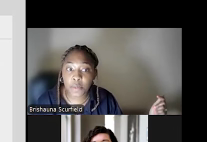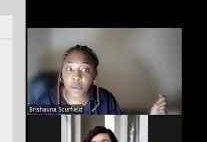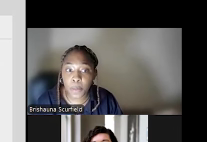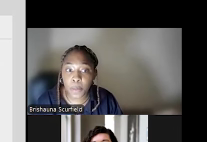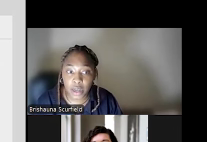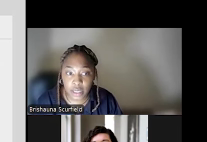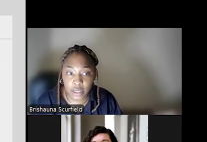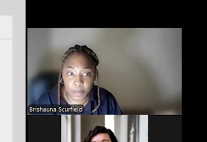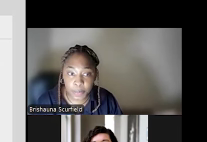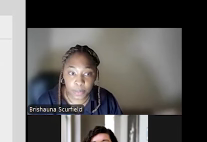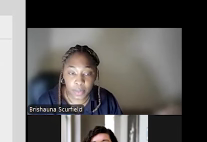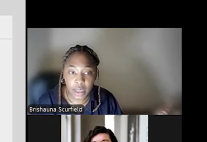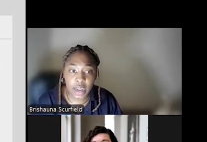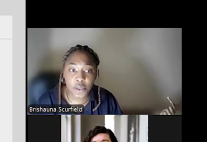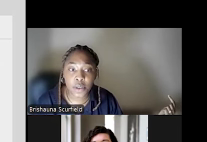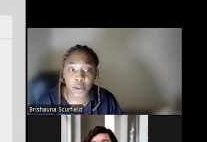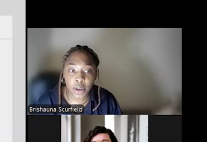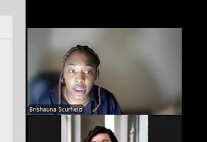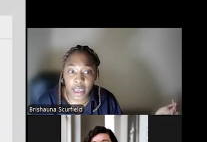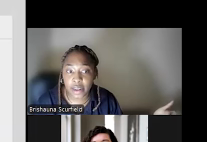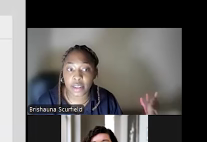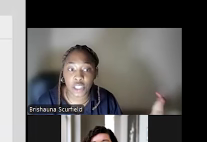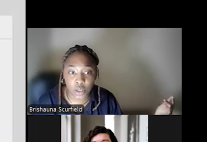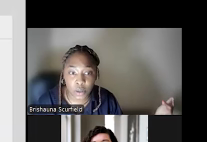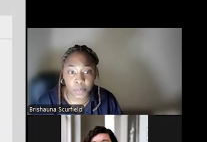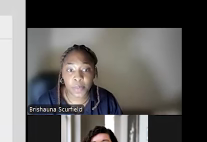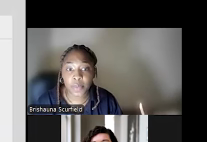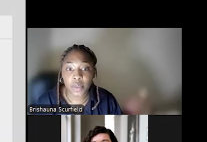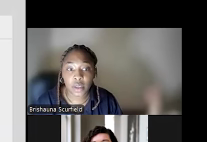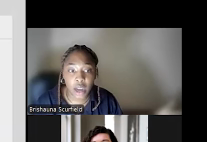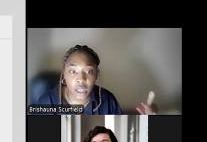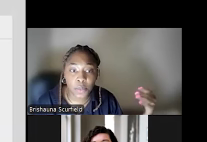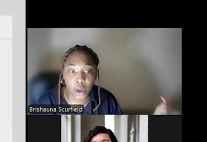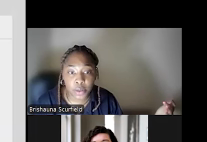that review process. And if you don't know how to add an additional column